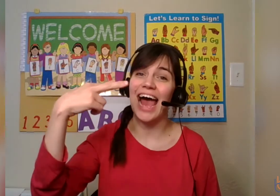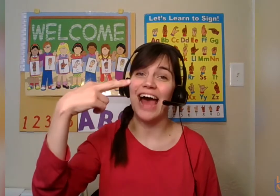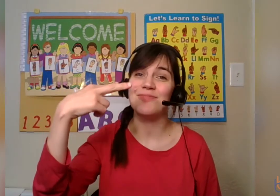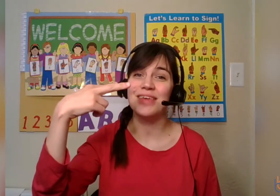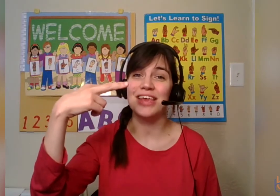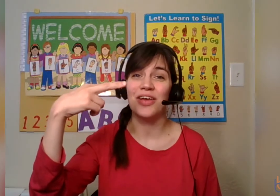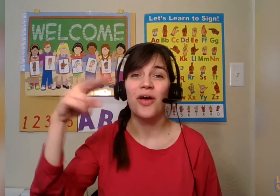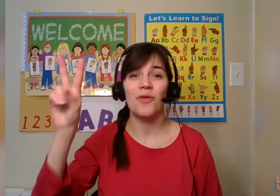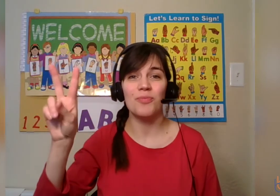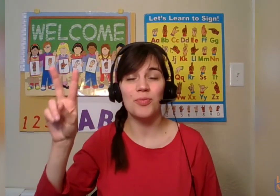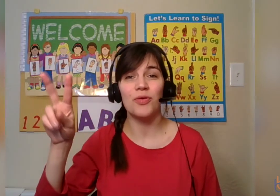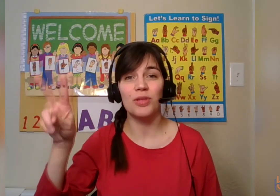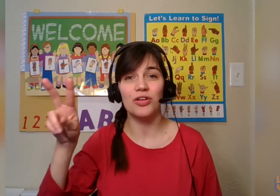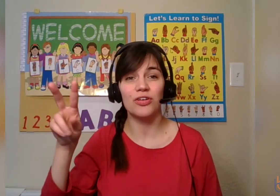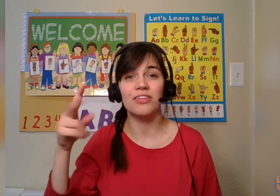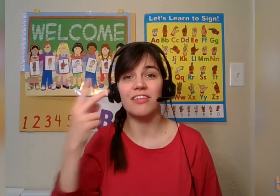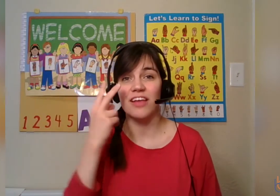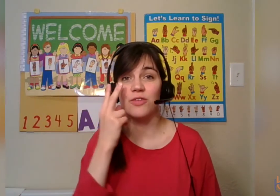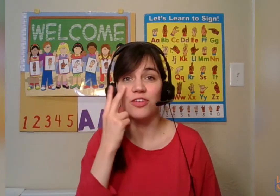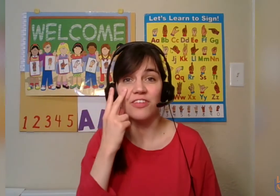me." Remember when we learned the sign for see